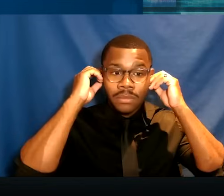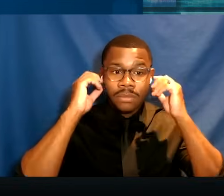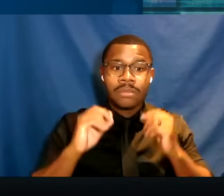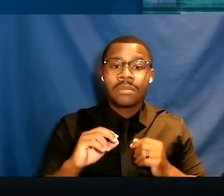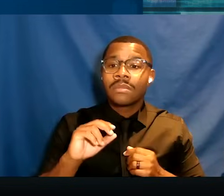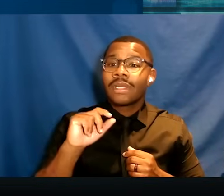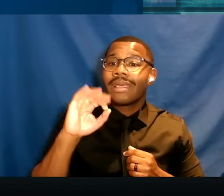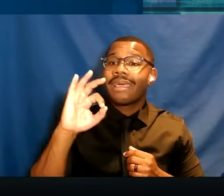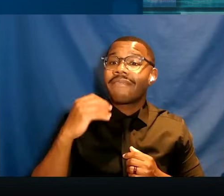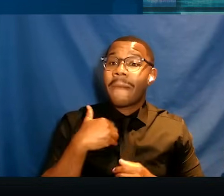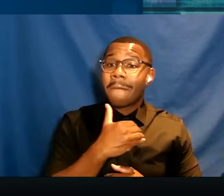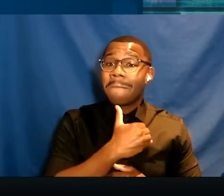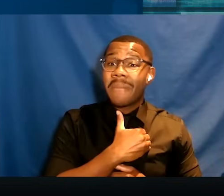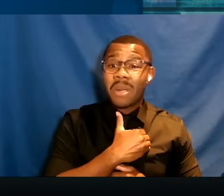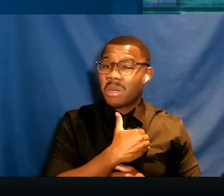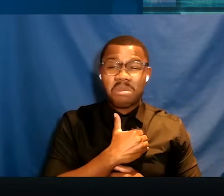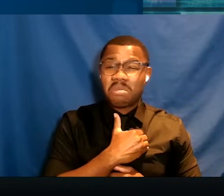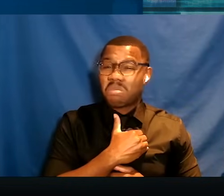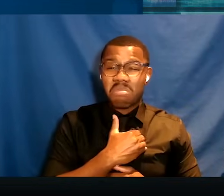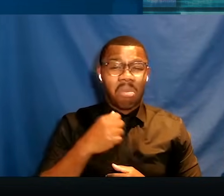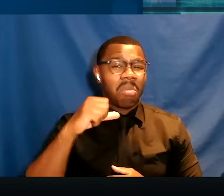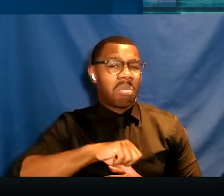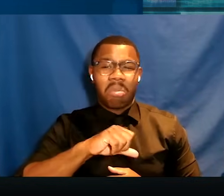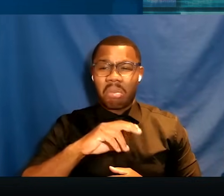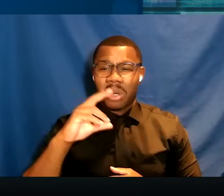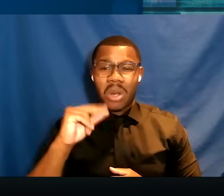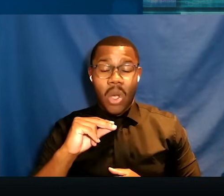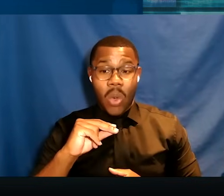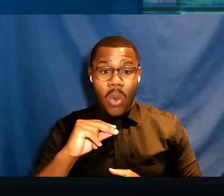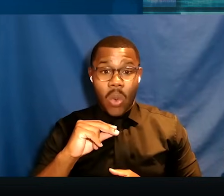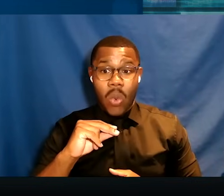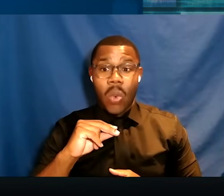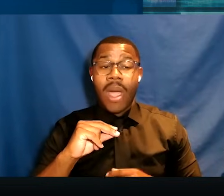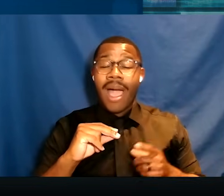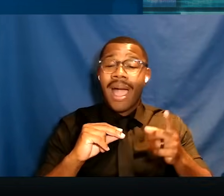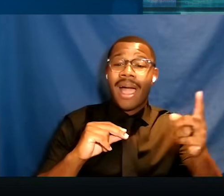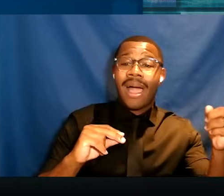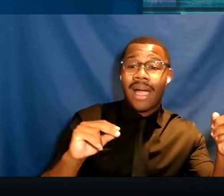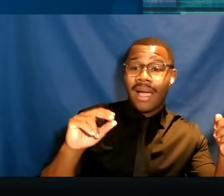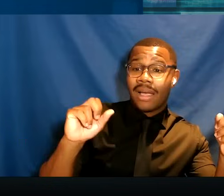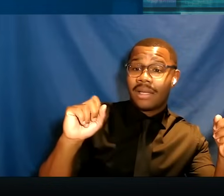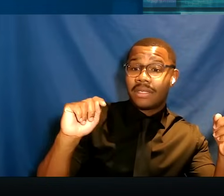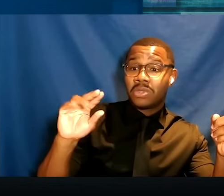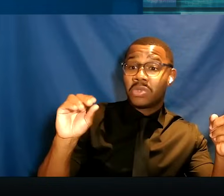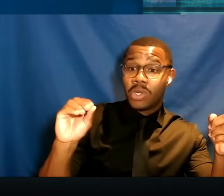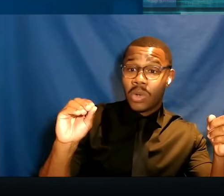and didn't ratify this agreement, that somehow that would result in the studios offering better terms to us in the near future,